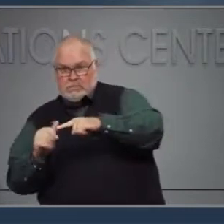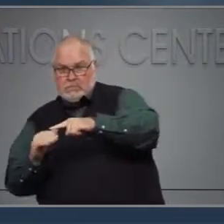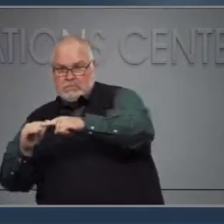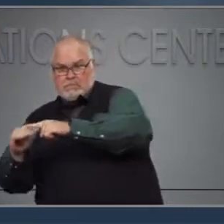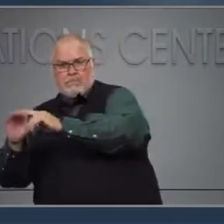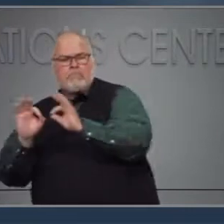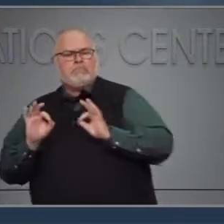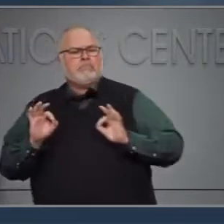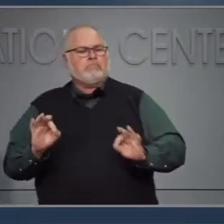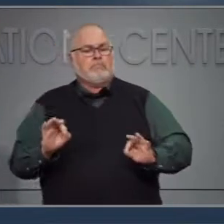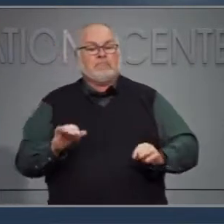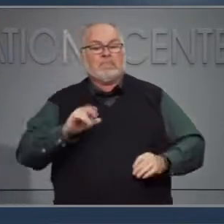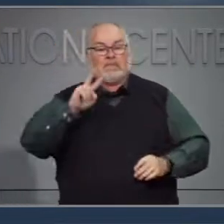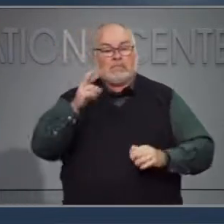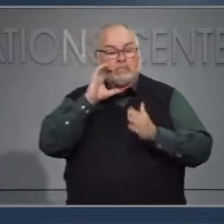THAT IS A GOOD THING.